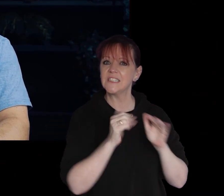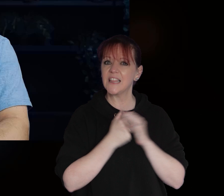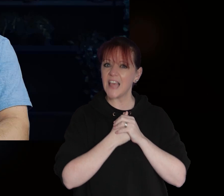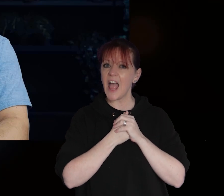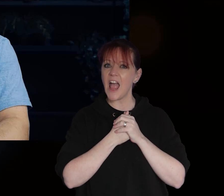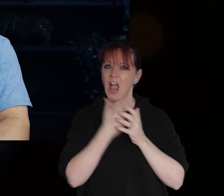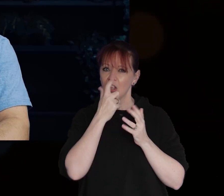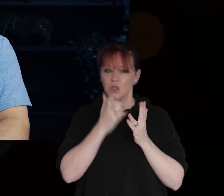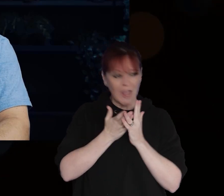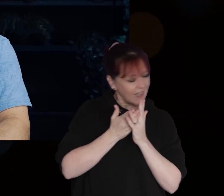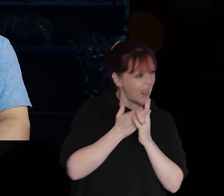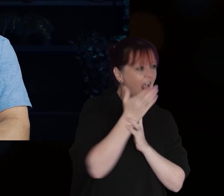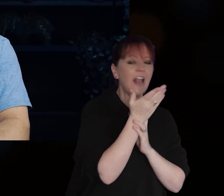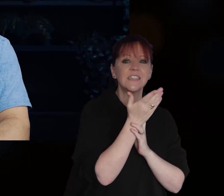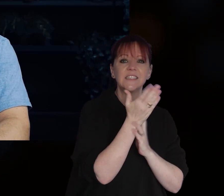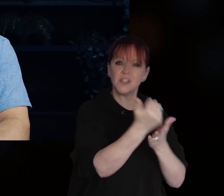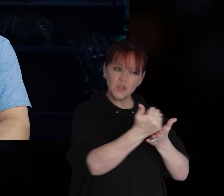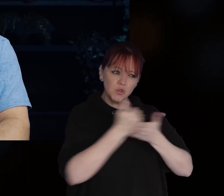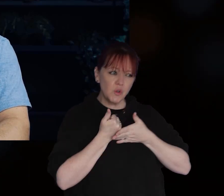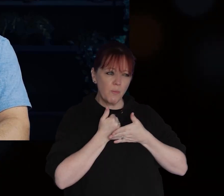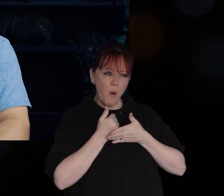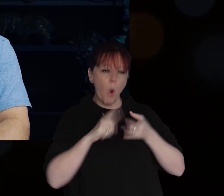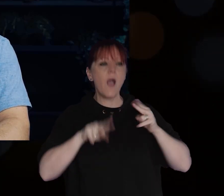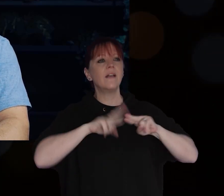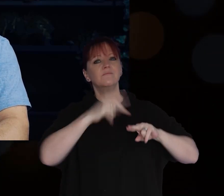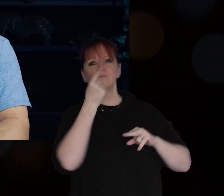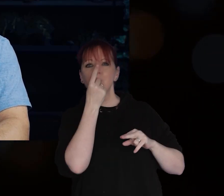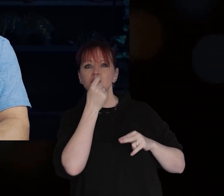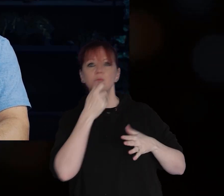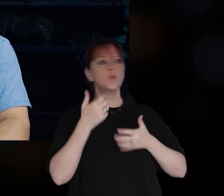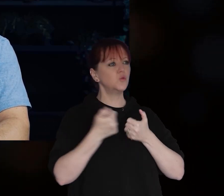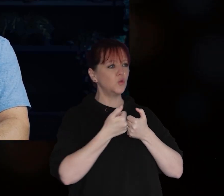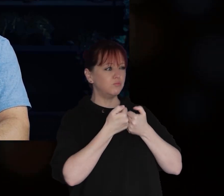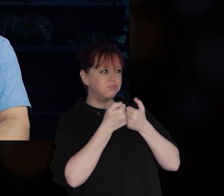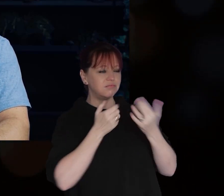and even audio descriptions for cinematics, a first for a Ubisoft game.